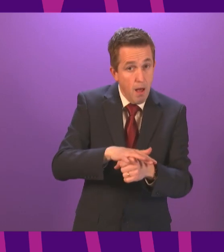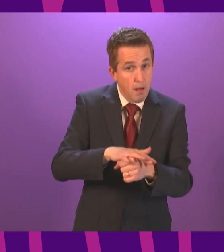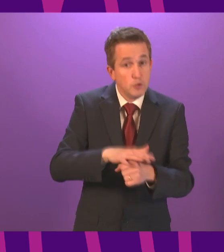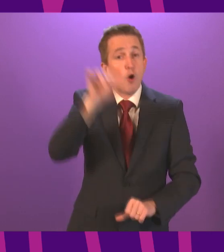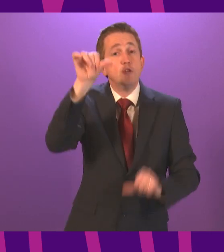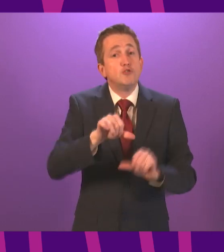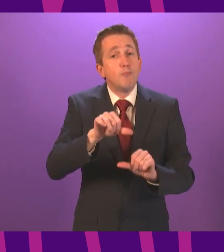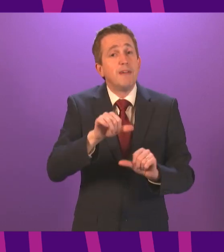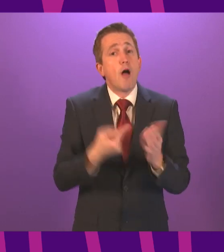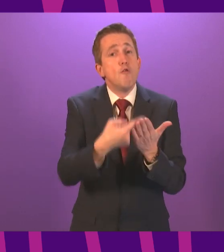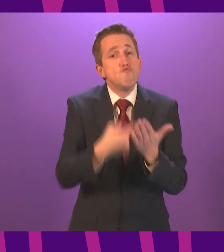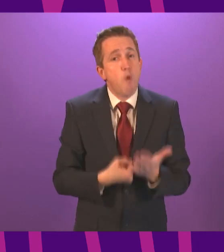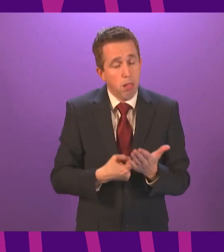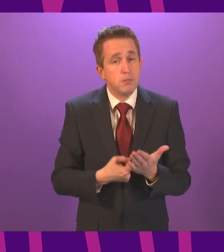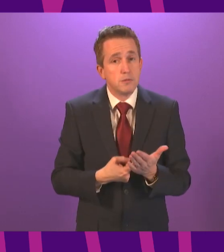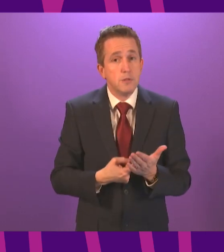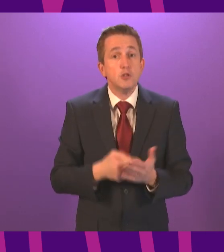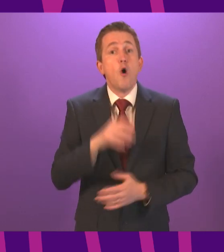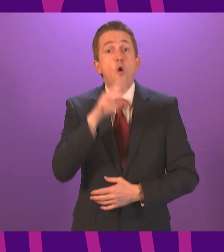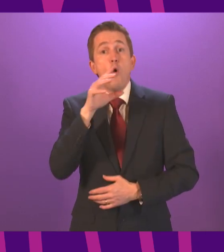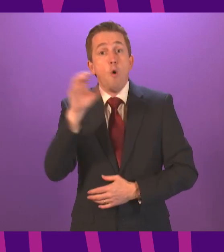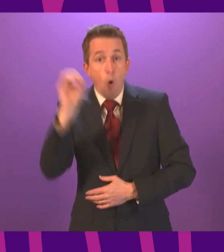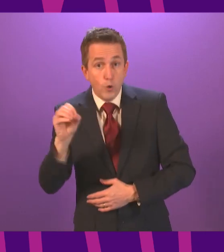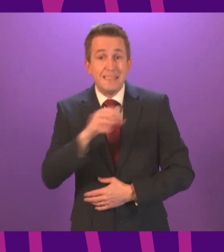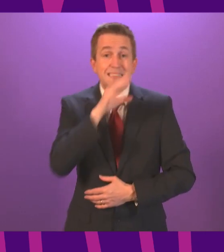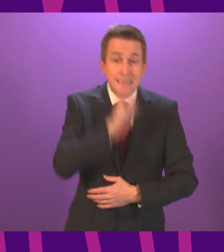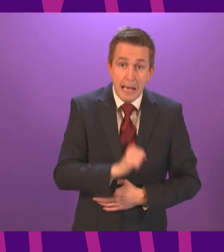of people in Orkney, Shetland and the Western Isles, no one should visit others’ homes